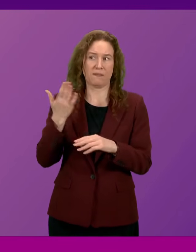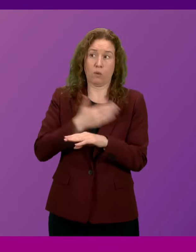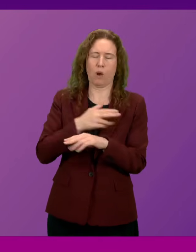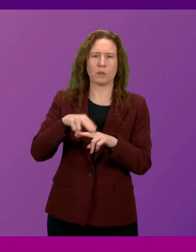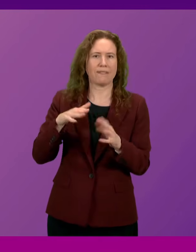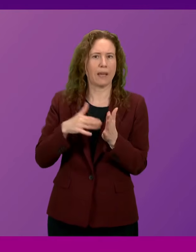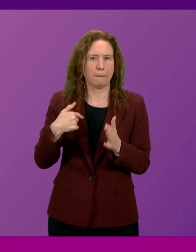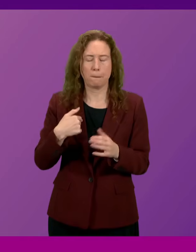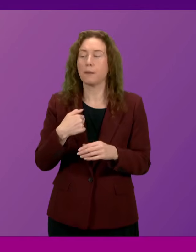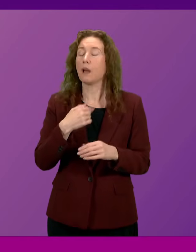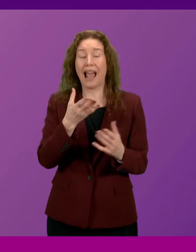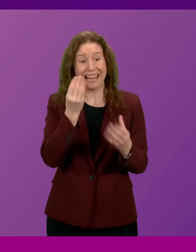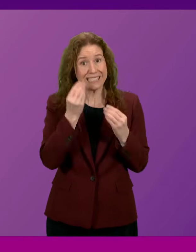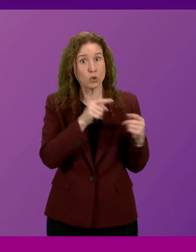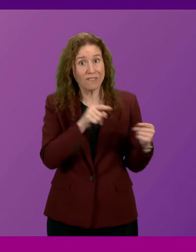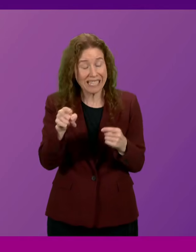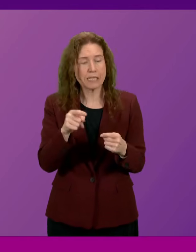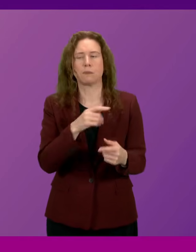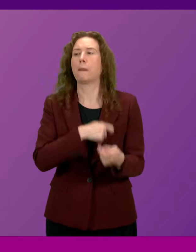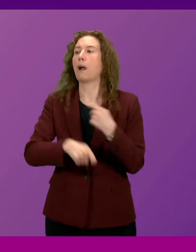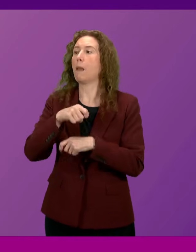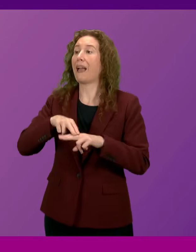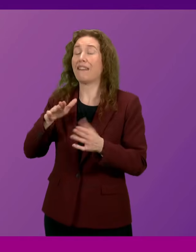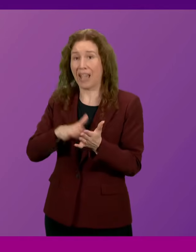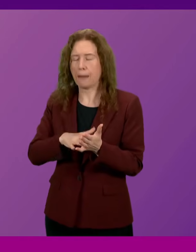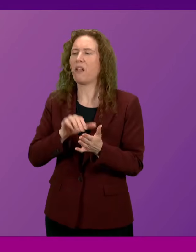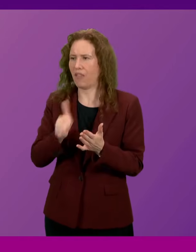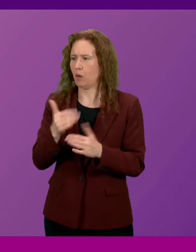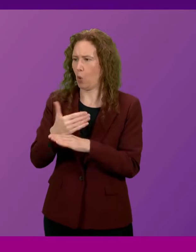listening to victims, when I came into office as First Minister, and working with the justice